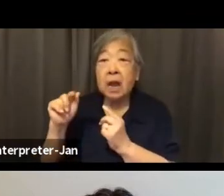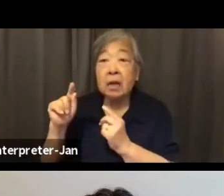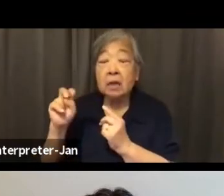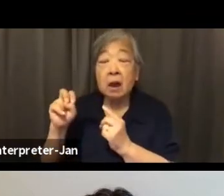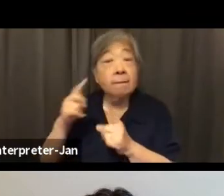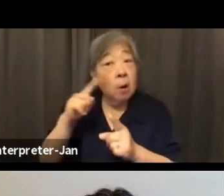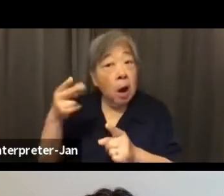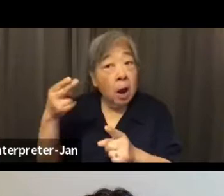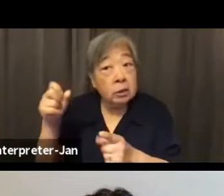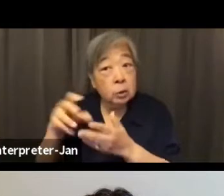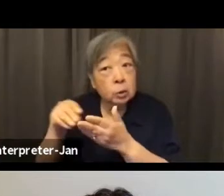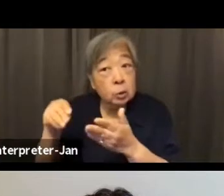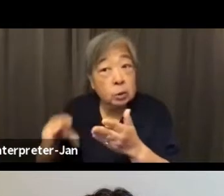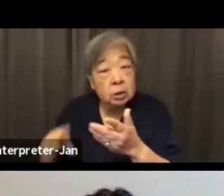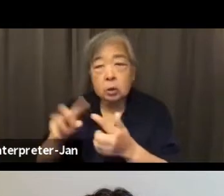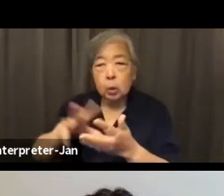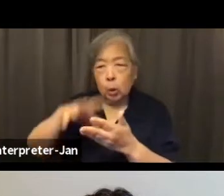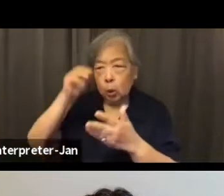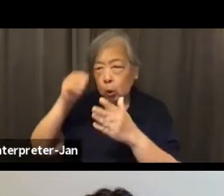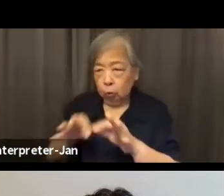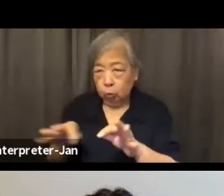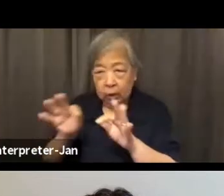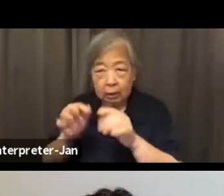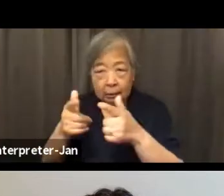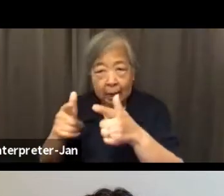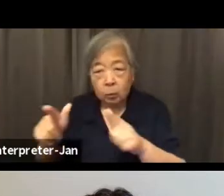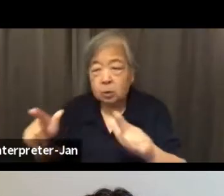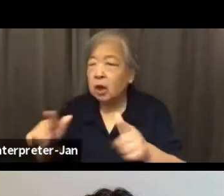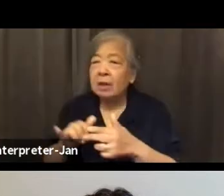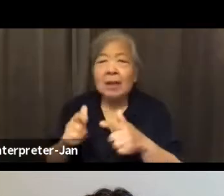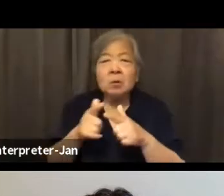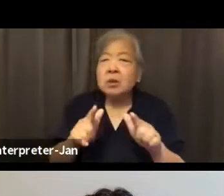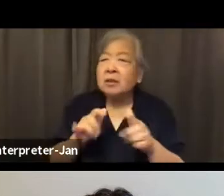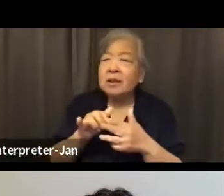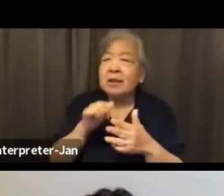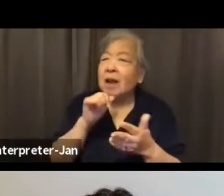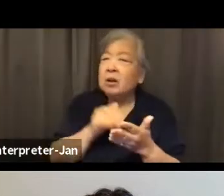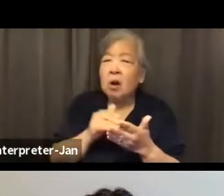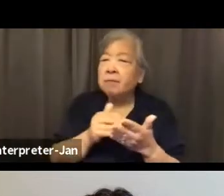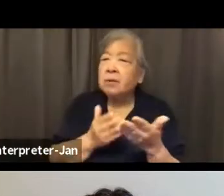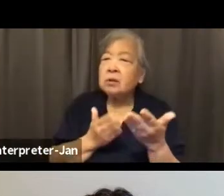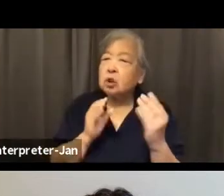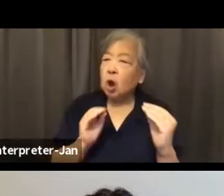critical languages and languages that are not often taught in U.S. classrooms, and these